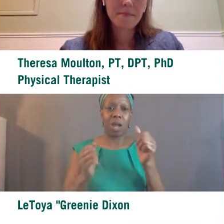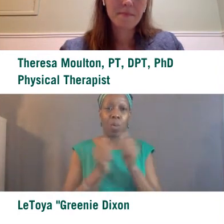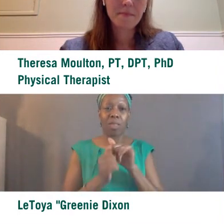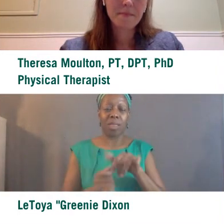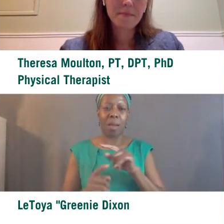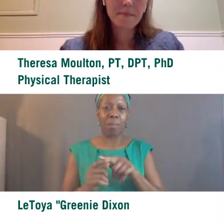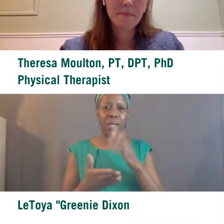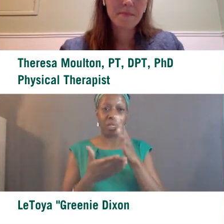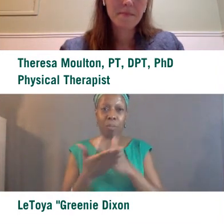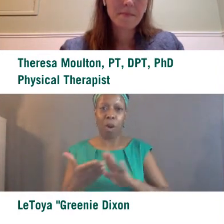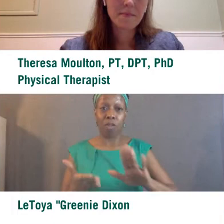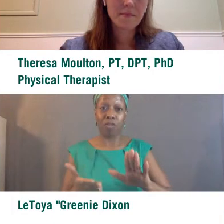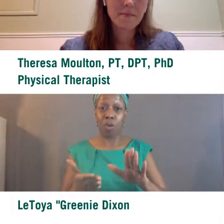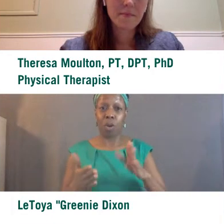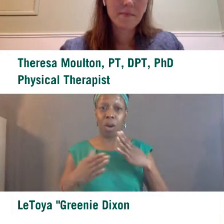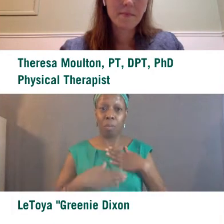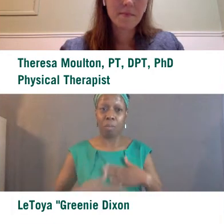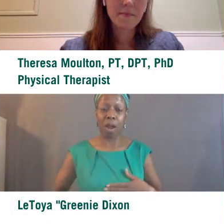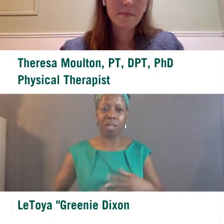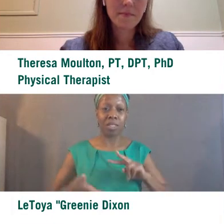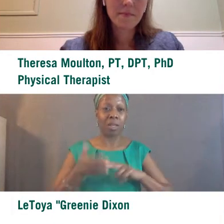So it's an okay thing to look at.